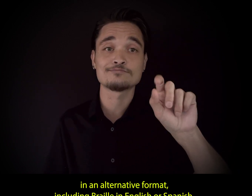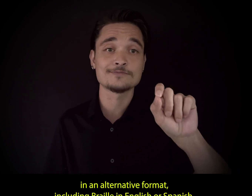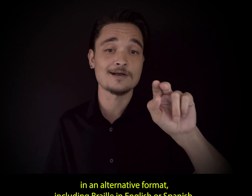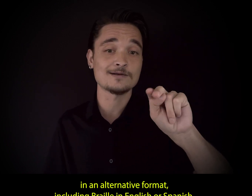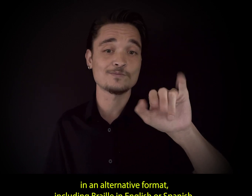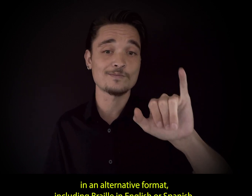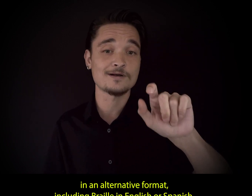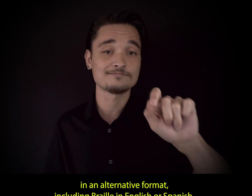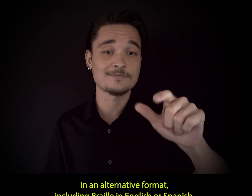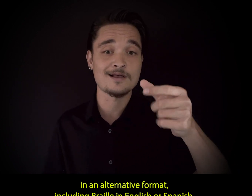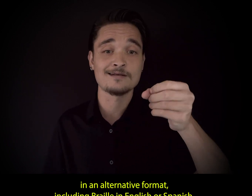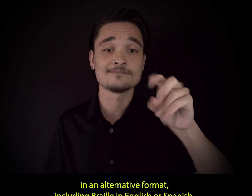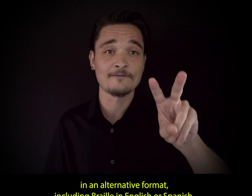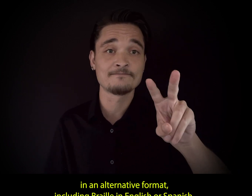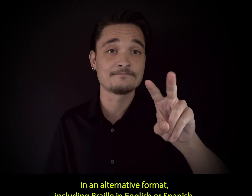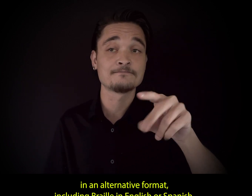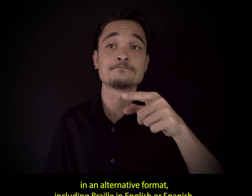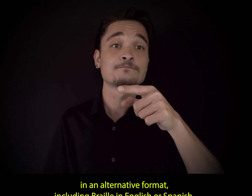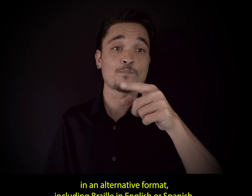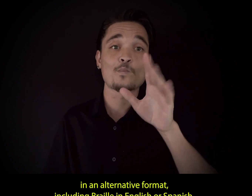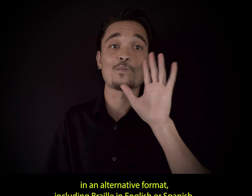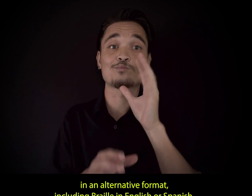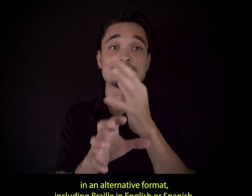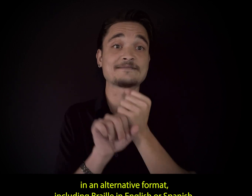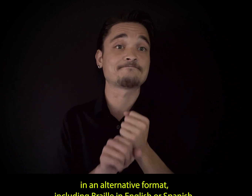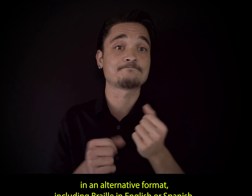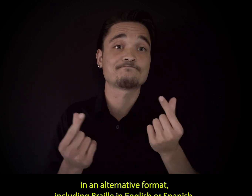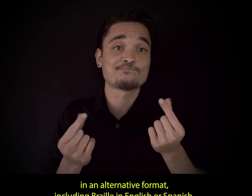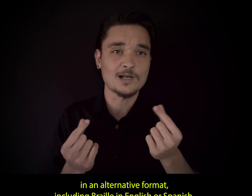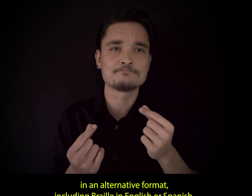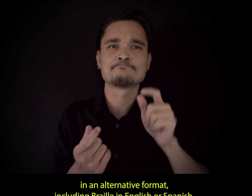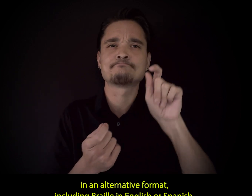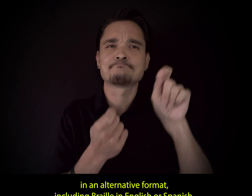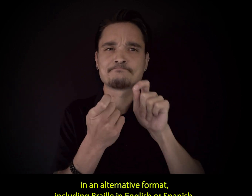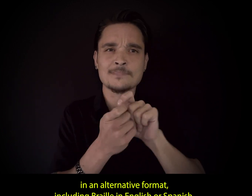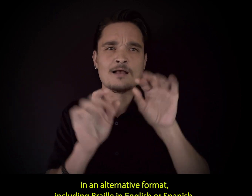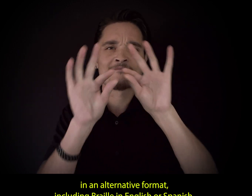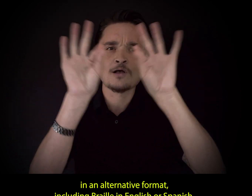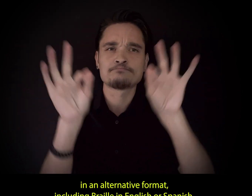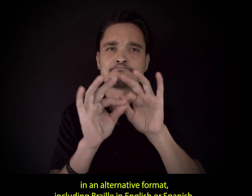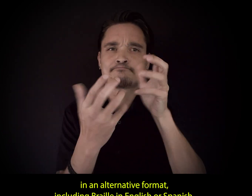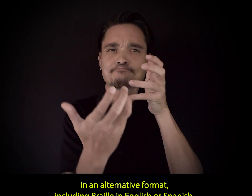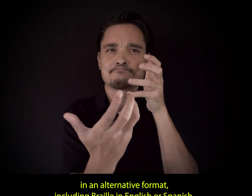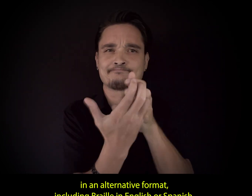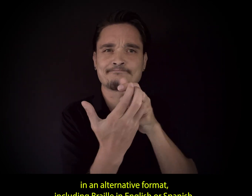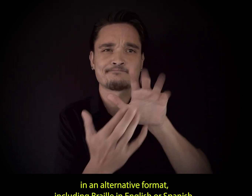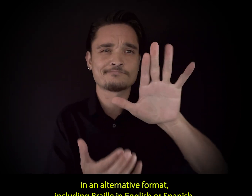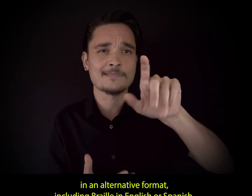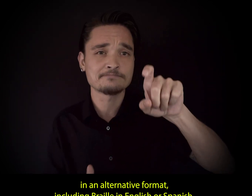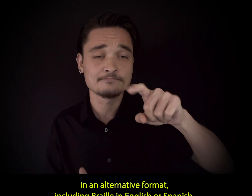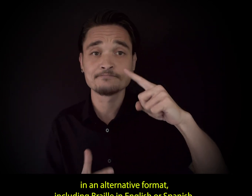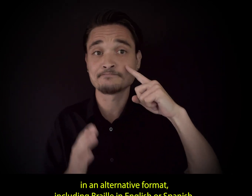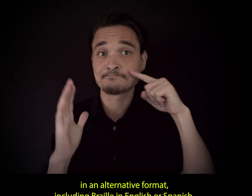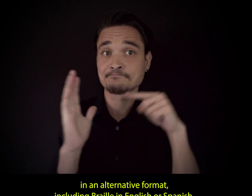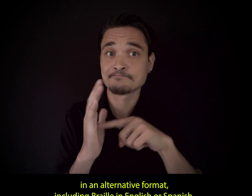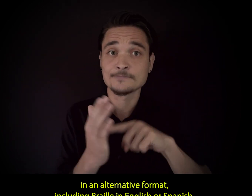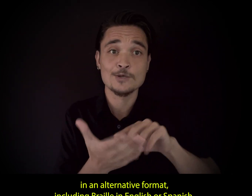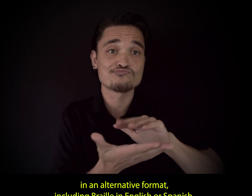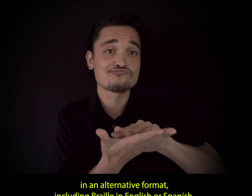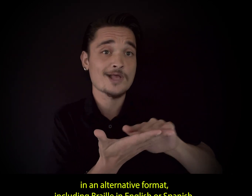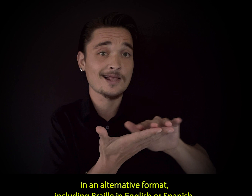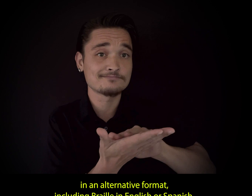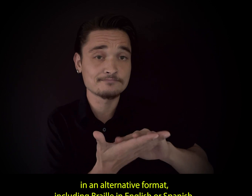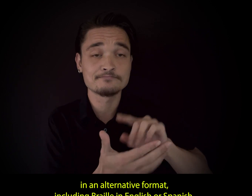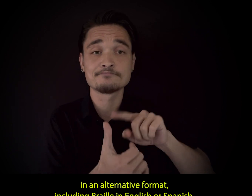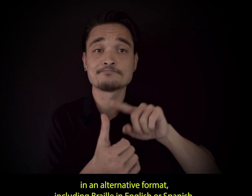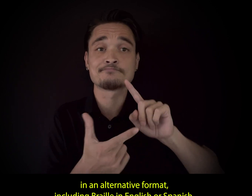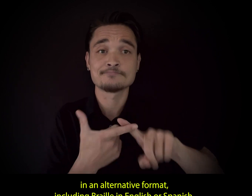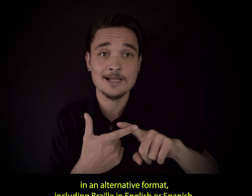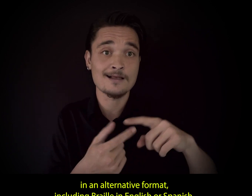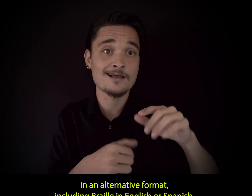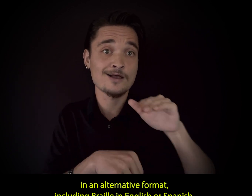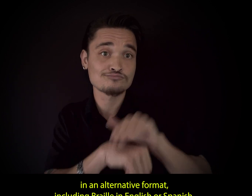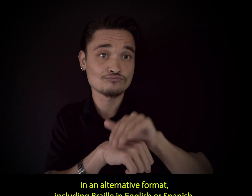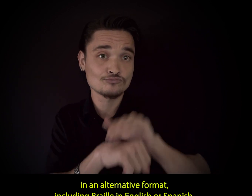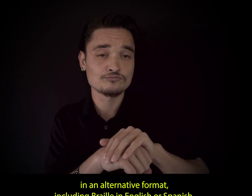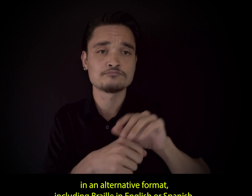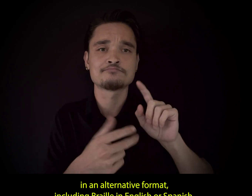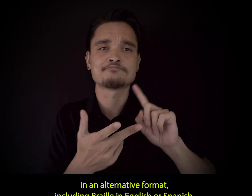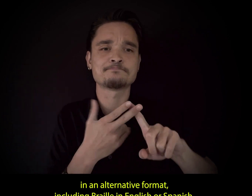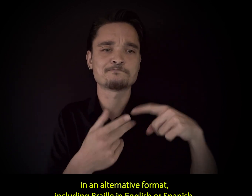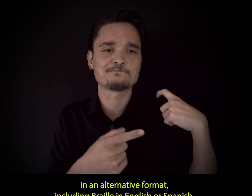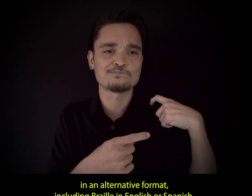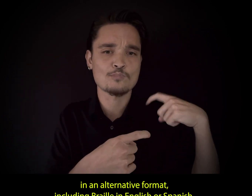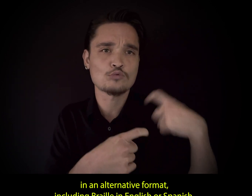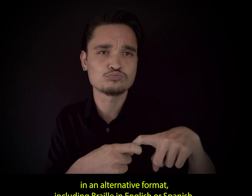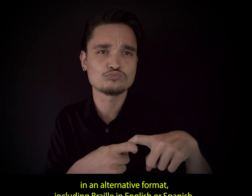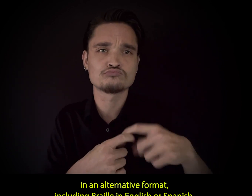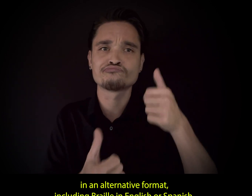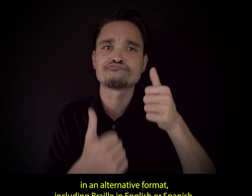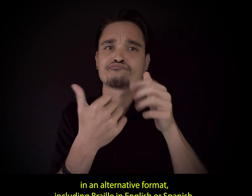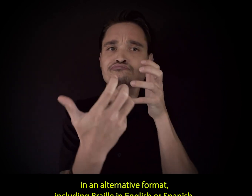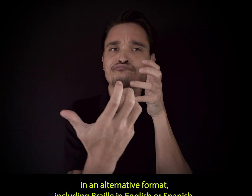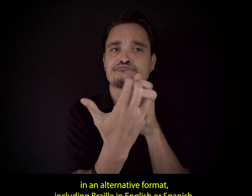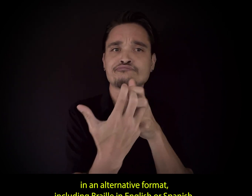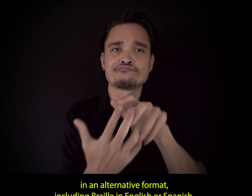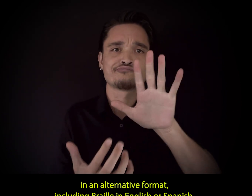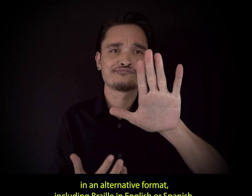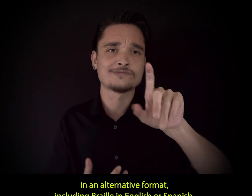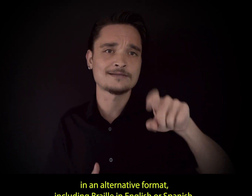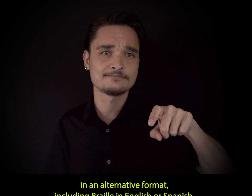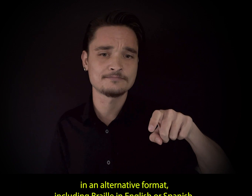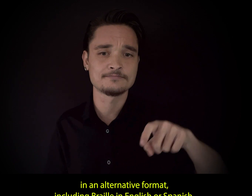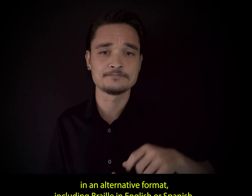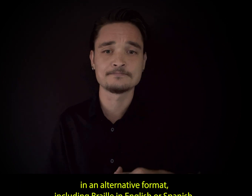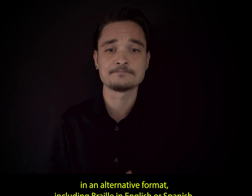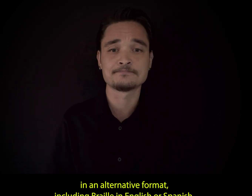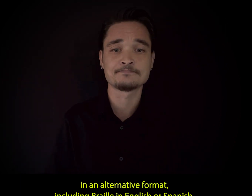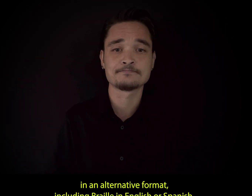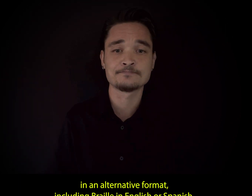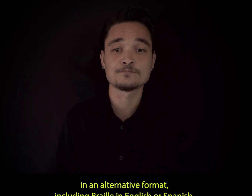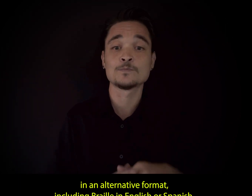in an alternative format, including Braille in English or Spanish.